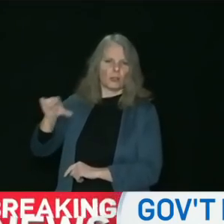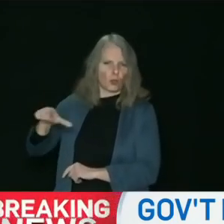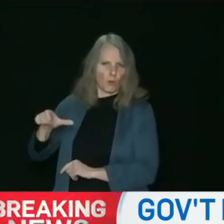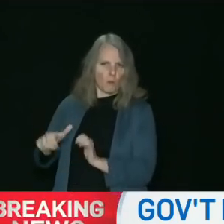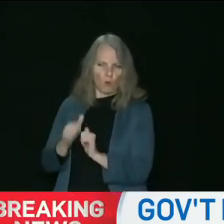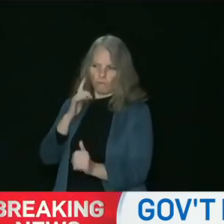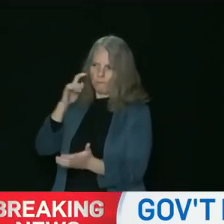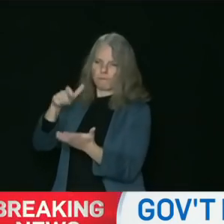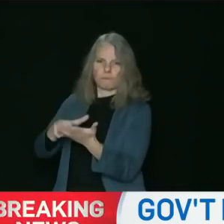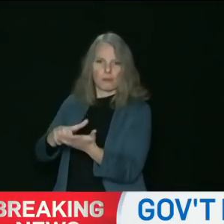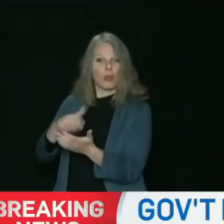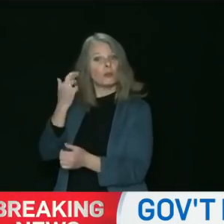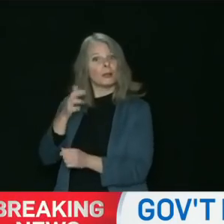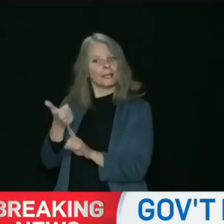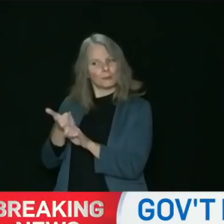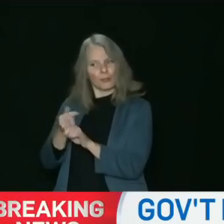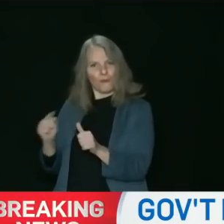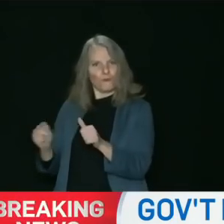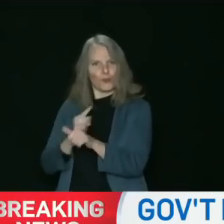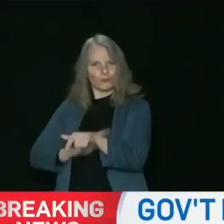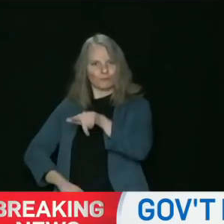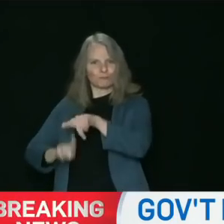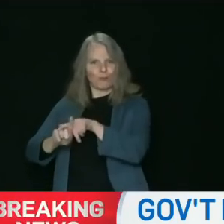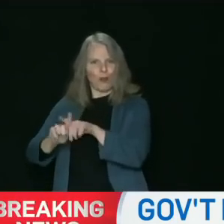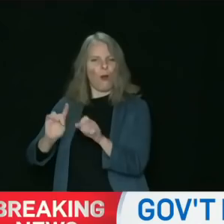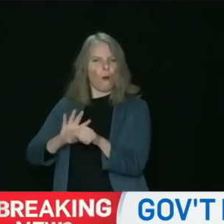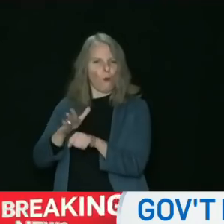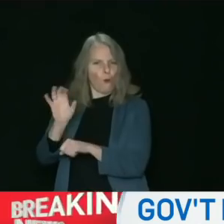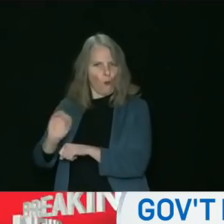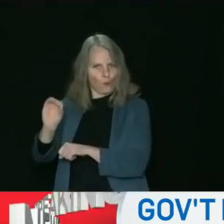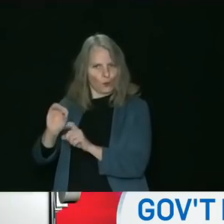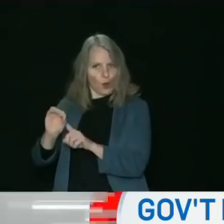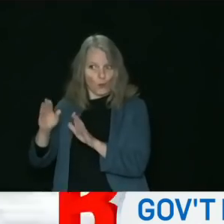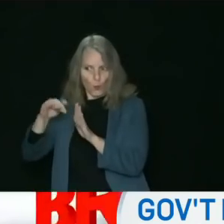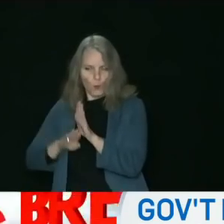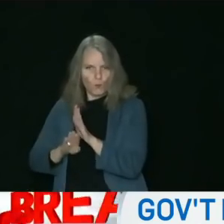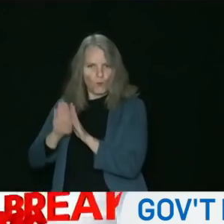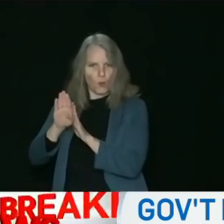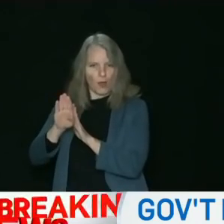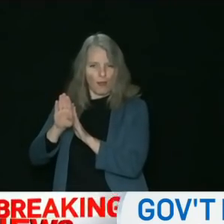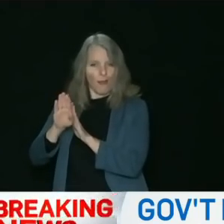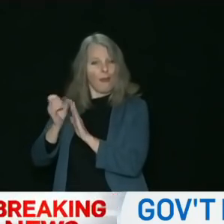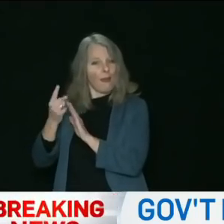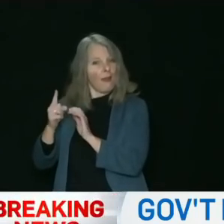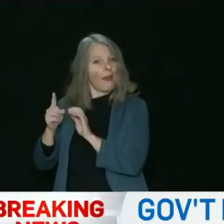DISEASE NATIONALLY. THESE INCREASES ARE MORE OBVIOUS